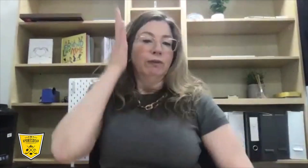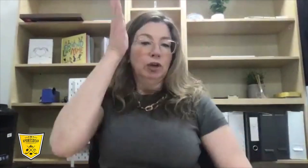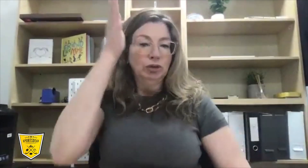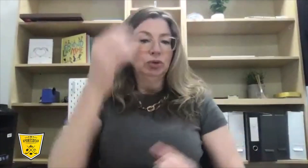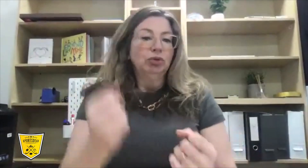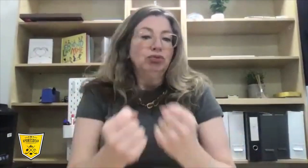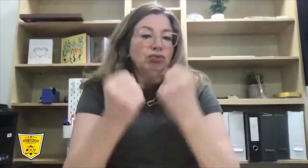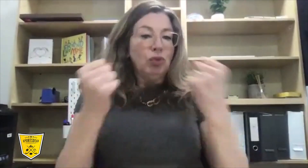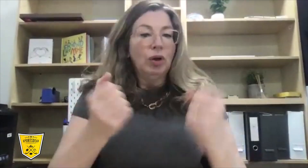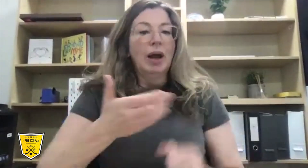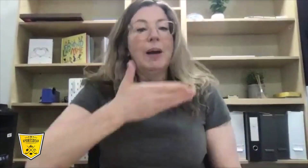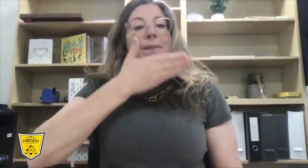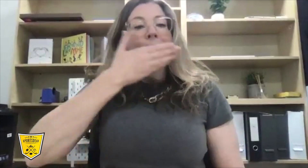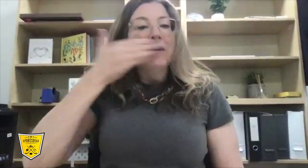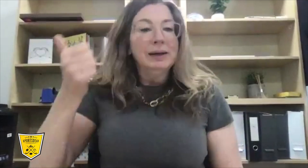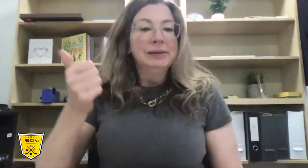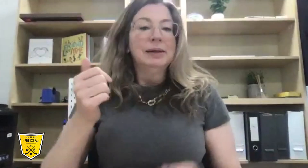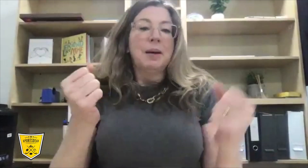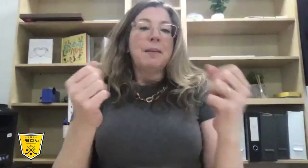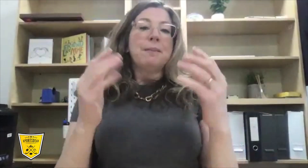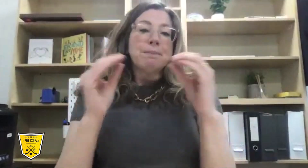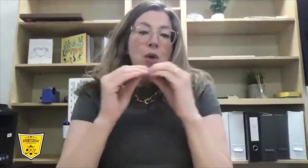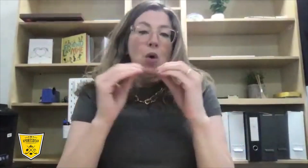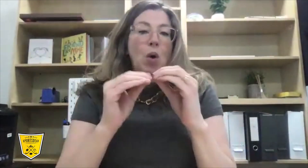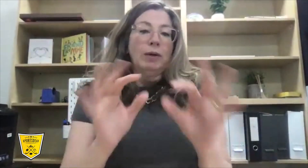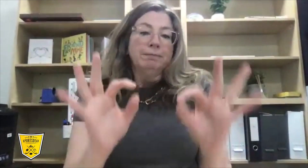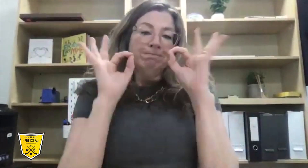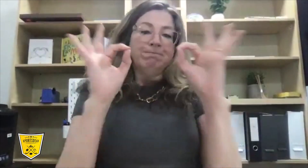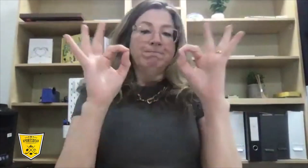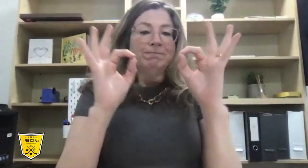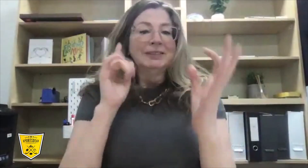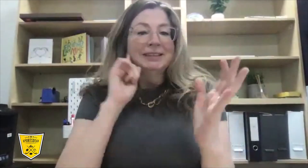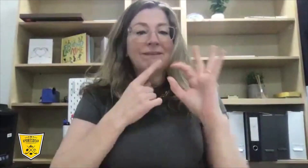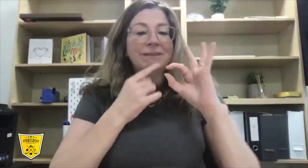for stronger, better and more coordinated Deaflympics and